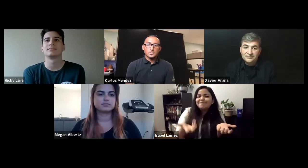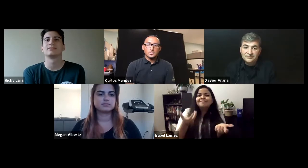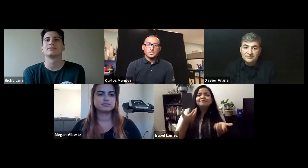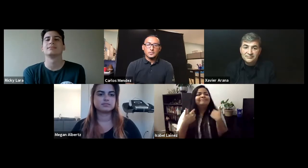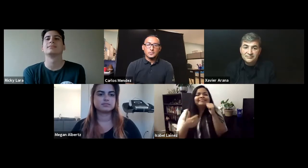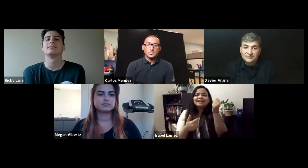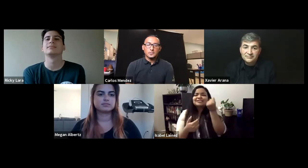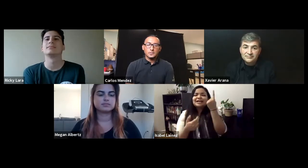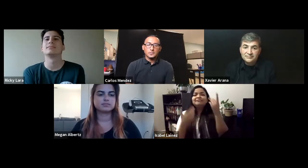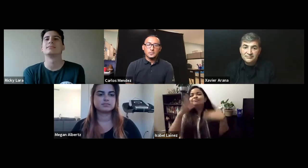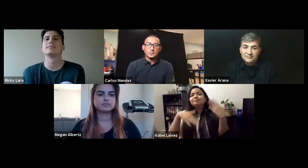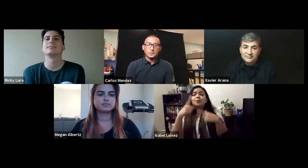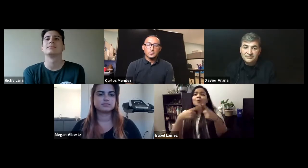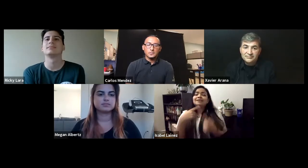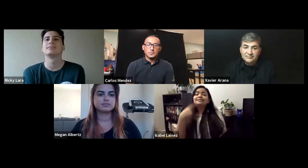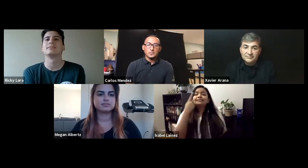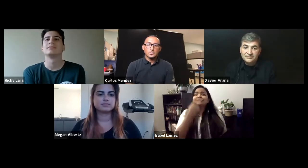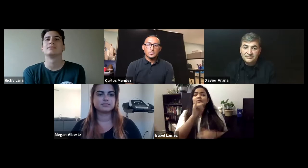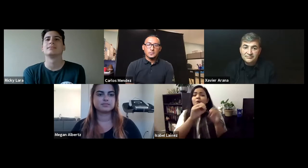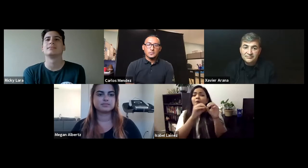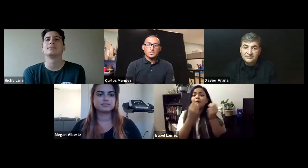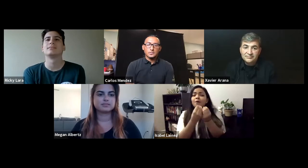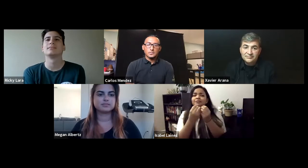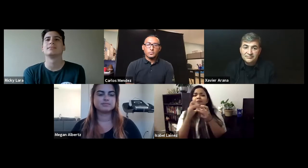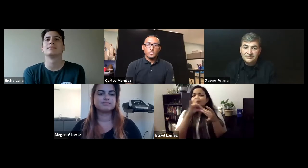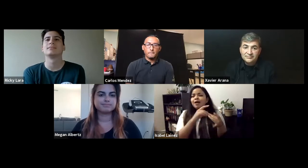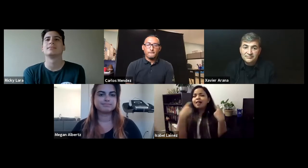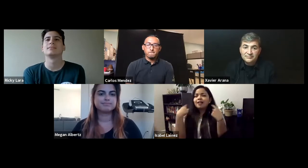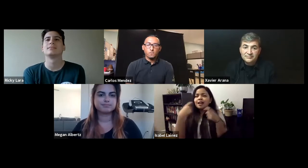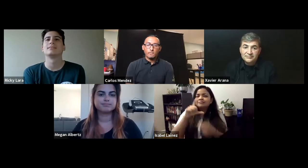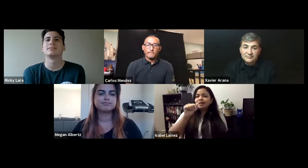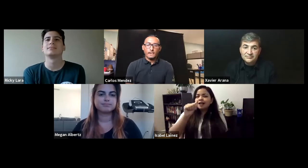And, again, like Megan was saying, I didn't really... wasn't connected